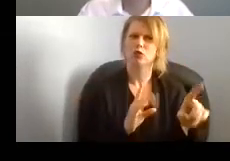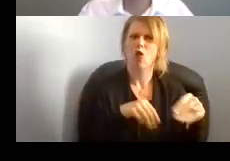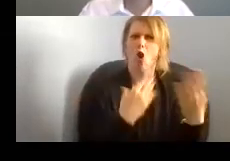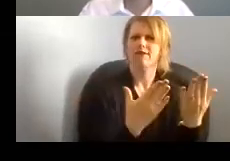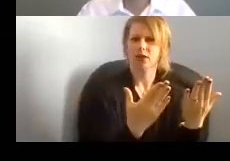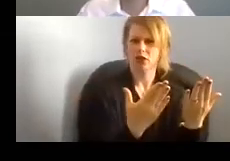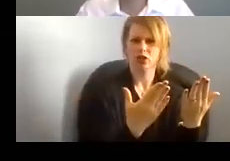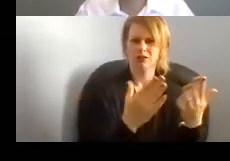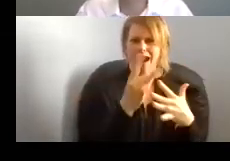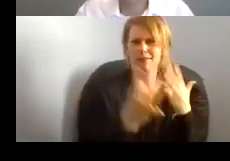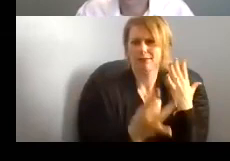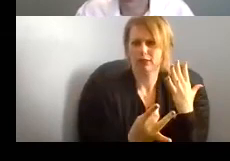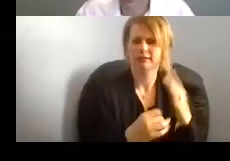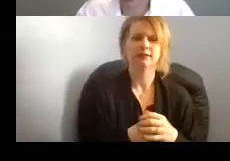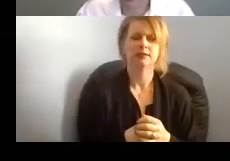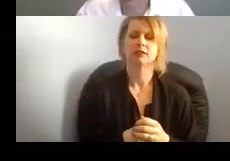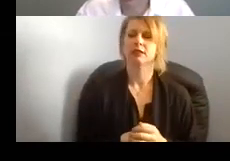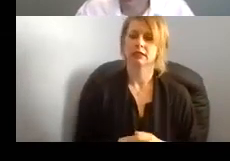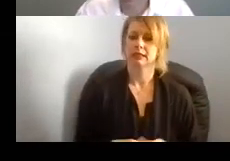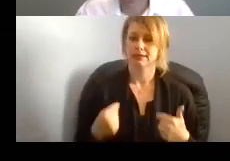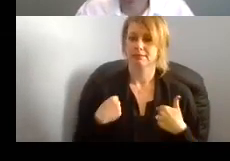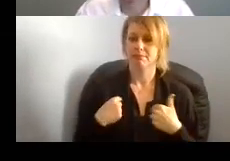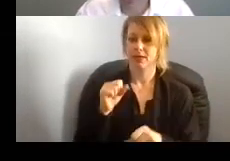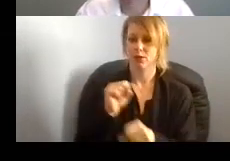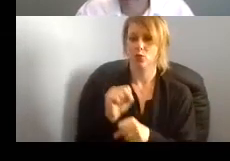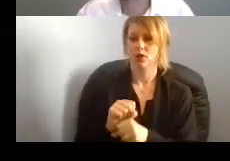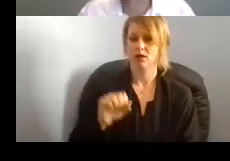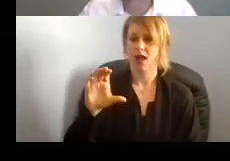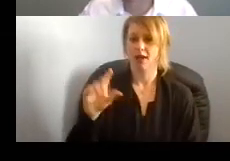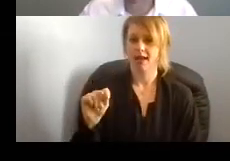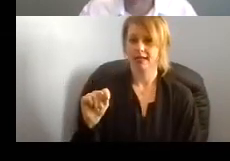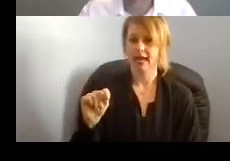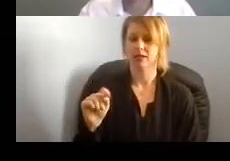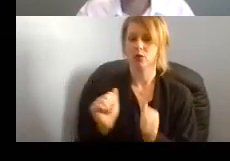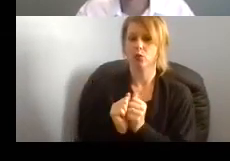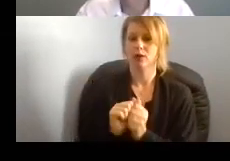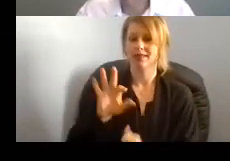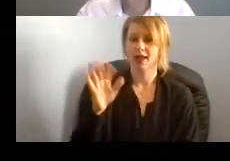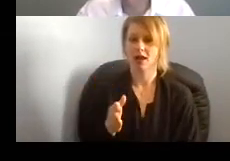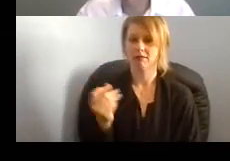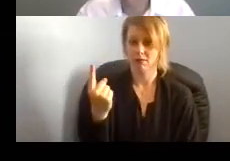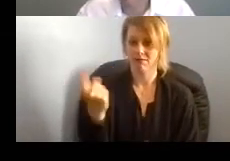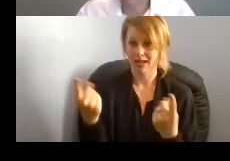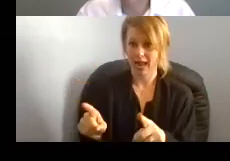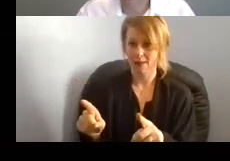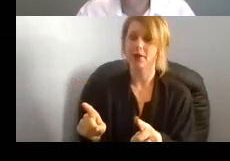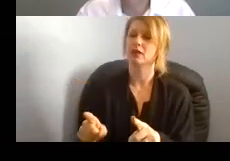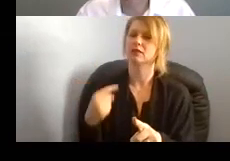You know, I was in a group – when I was in Connecticut when 9/11 happened, I was put on a state task force to talk about